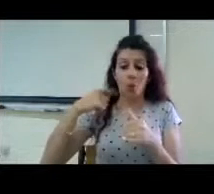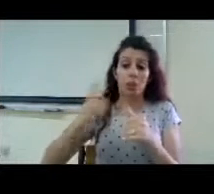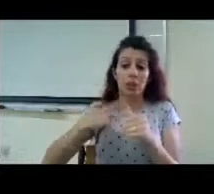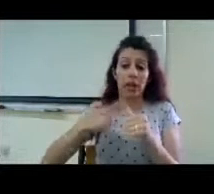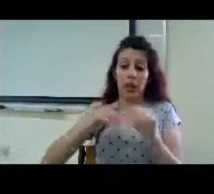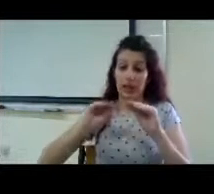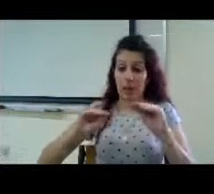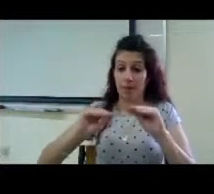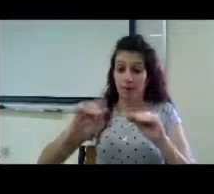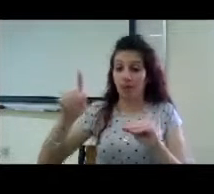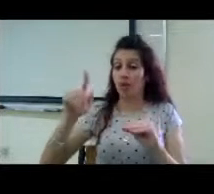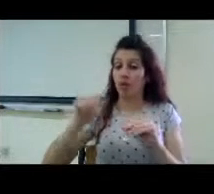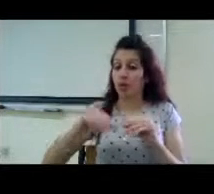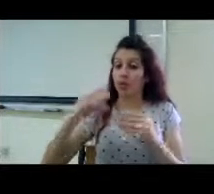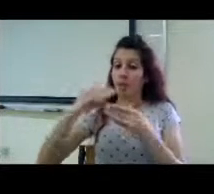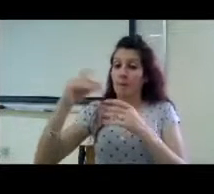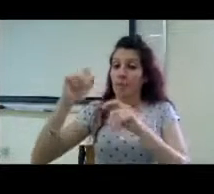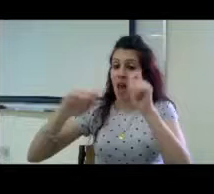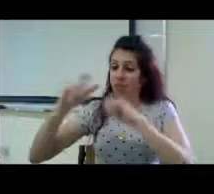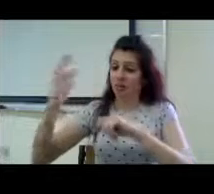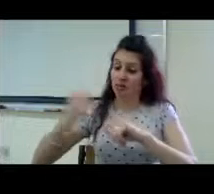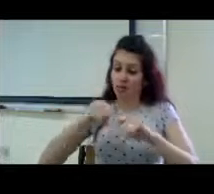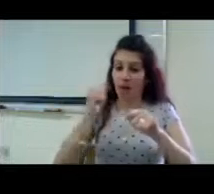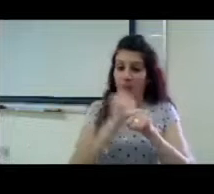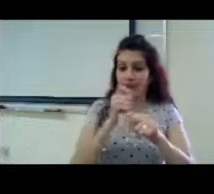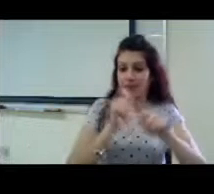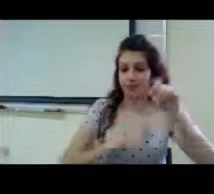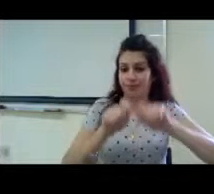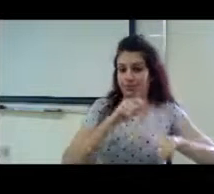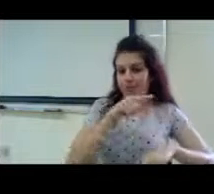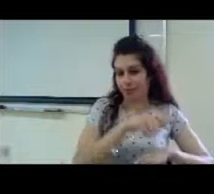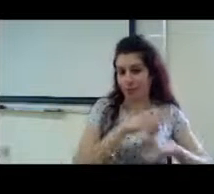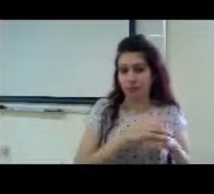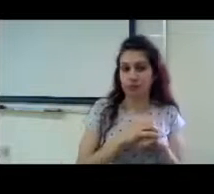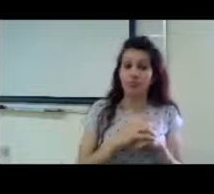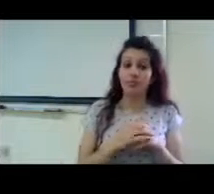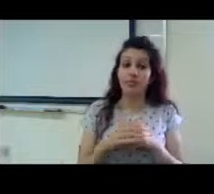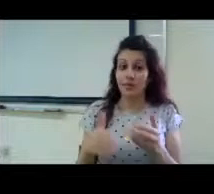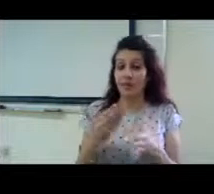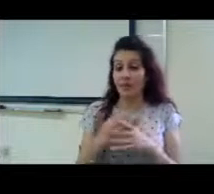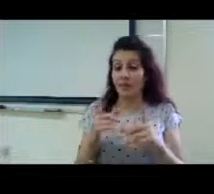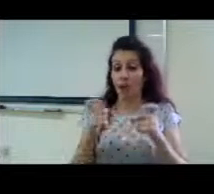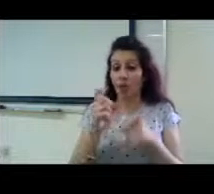ministry of hosting the colibri platform on the newer space channel which is the